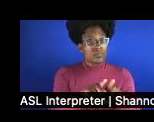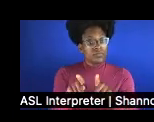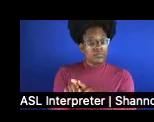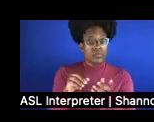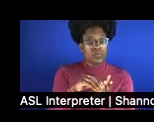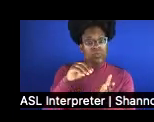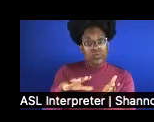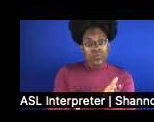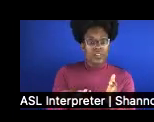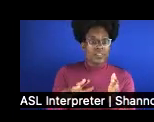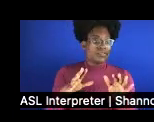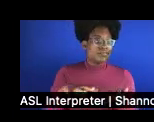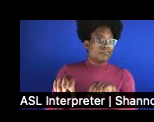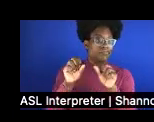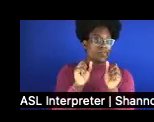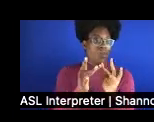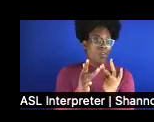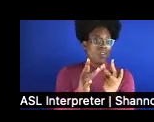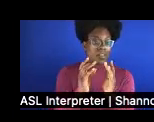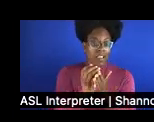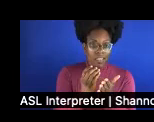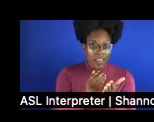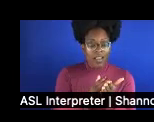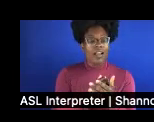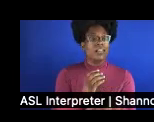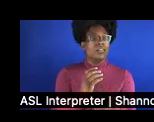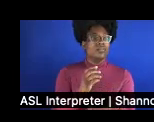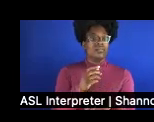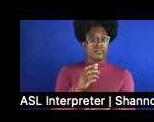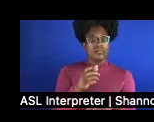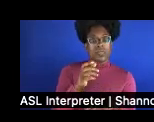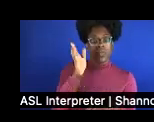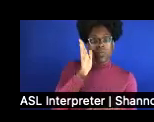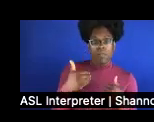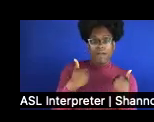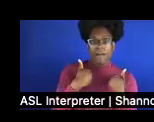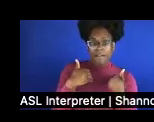classes online have a site director who's a full time Ashland employee at their location, so they